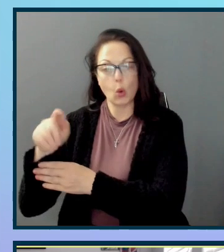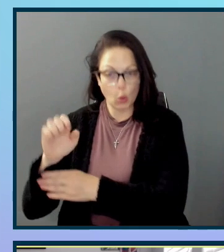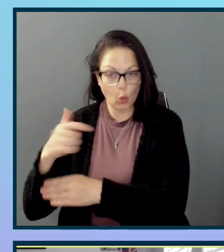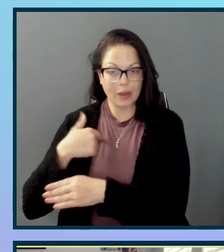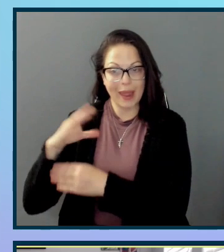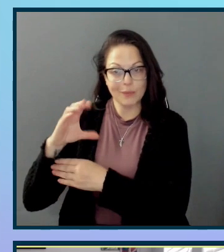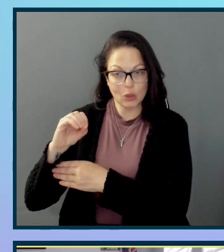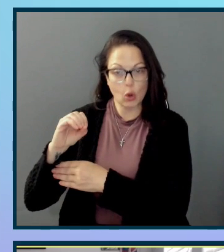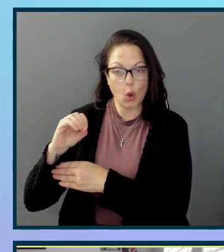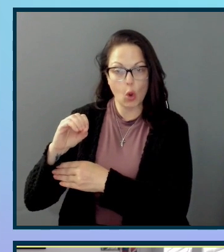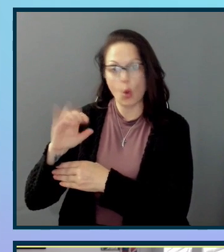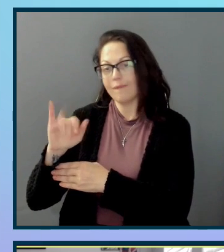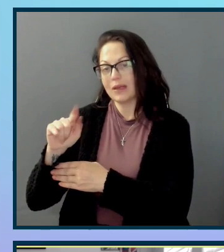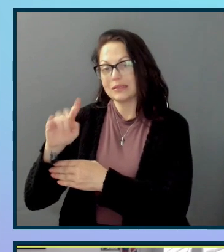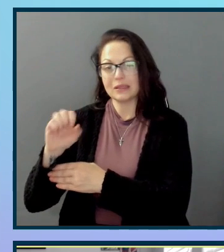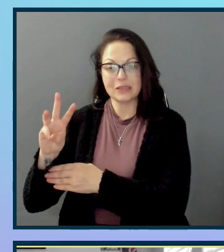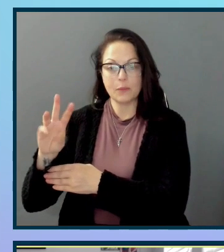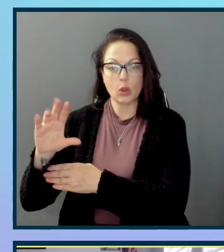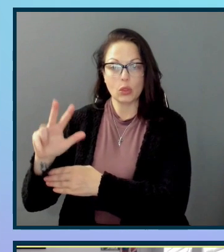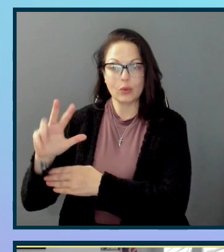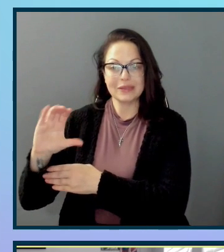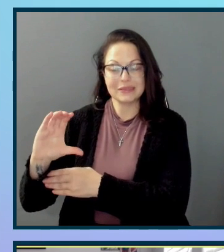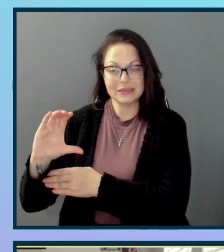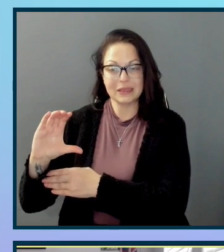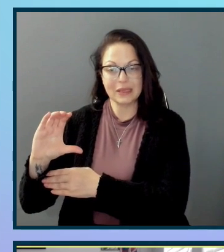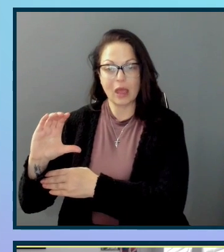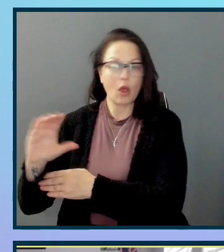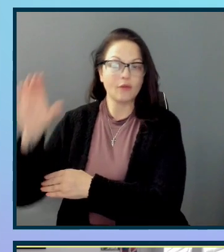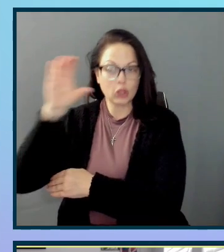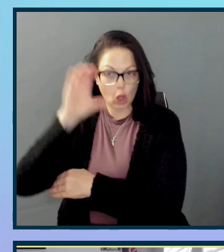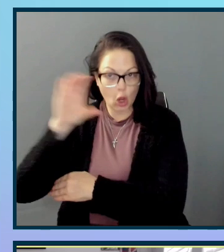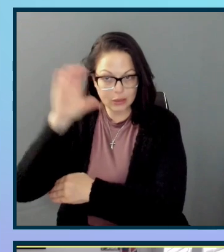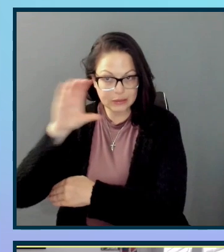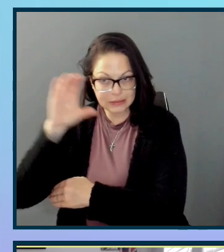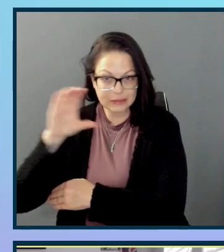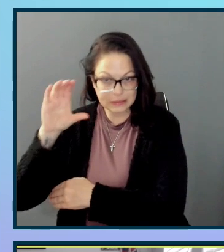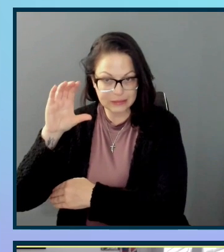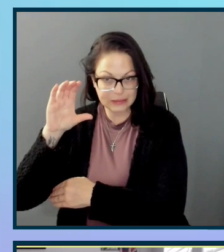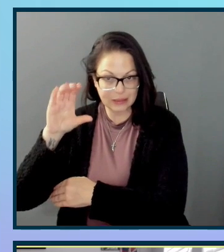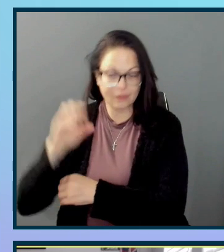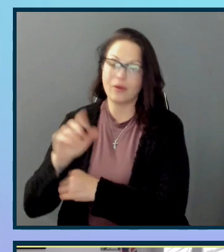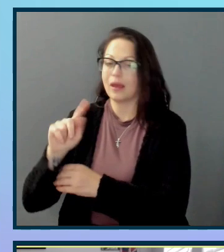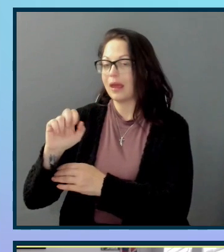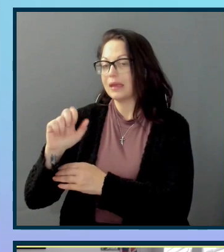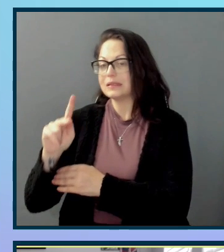of the W3C Cognitive Accessibility Task Force or COGA Task Force, as we like to call it.